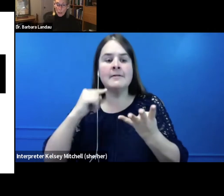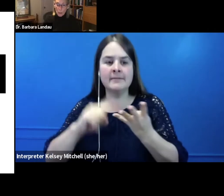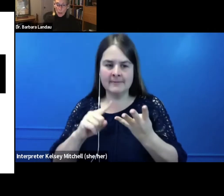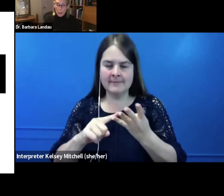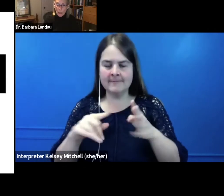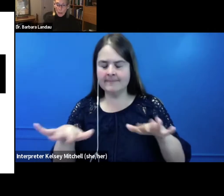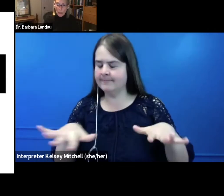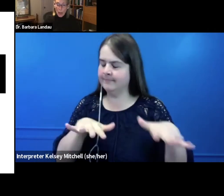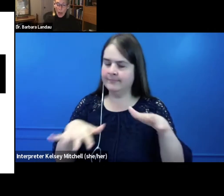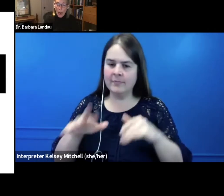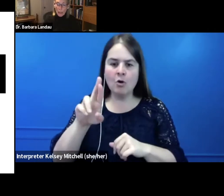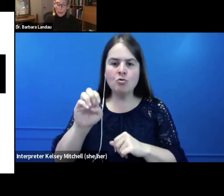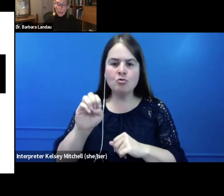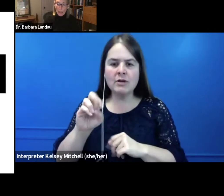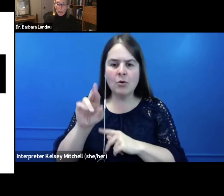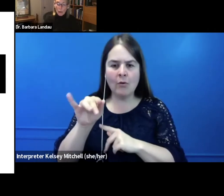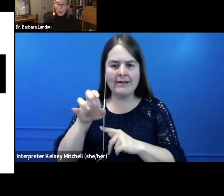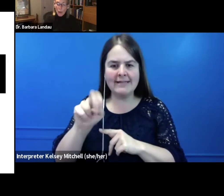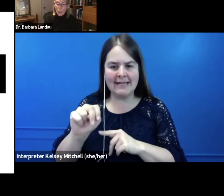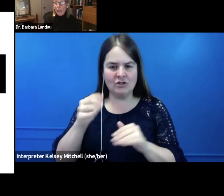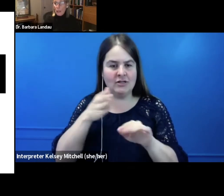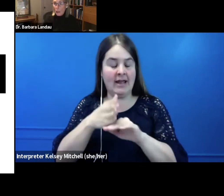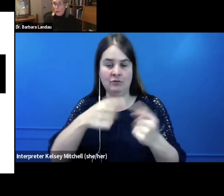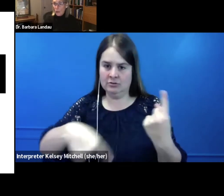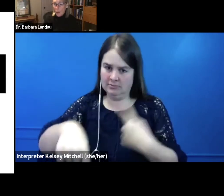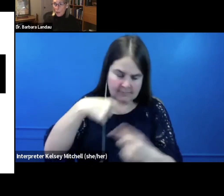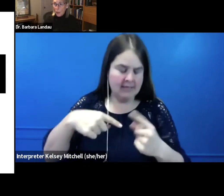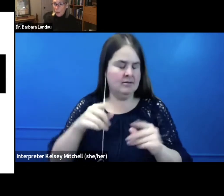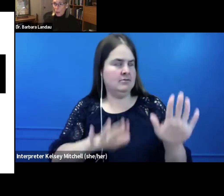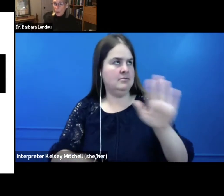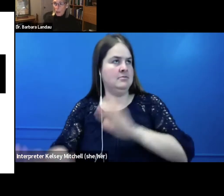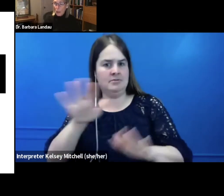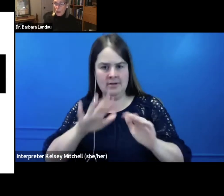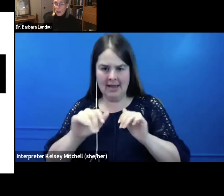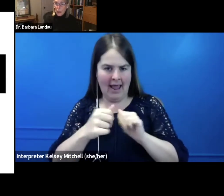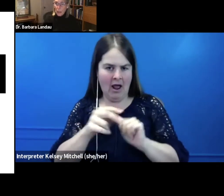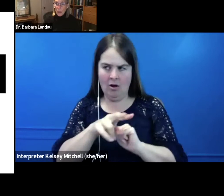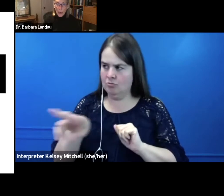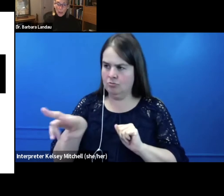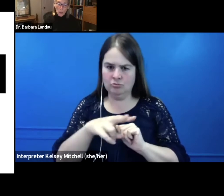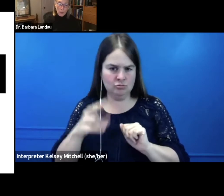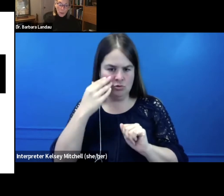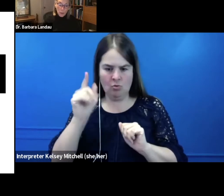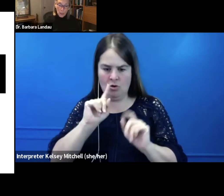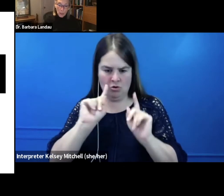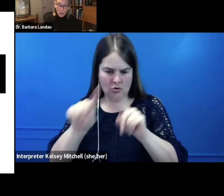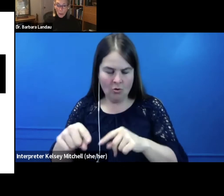has been a highlight of a great deal of